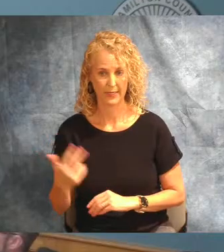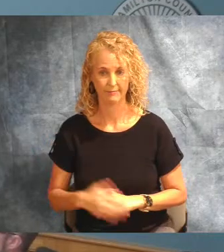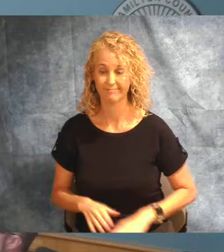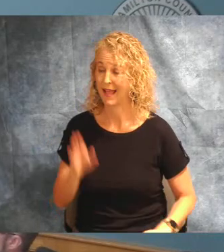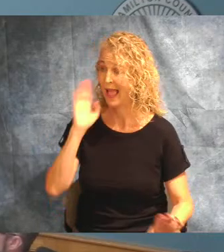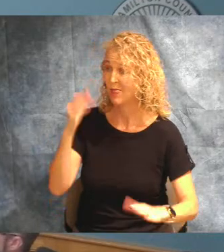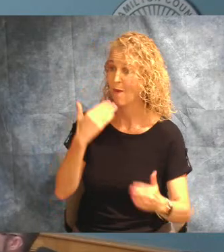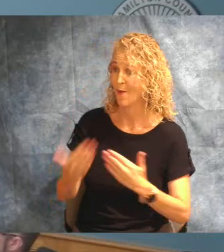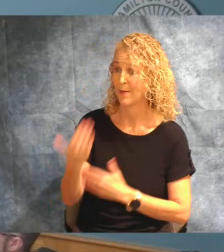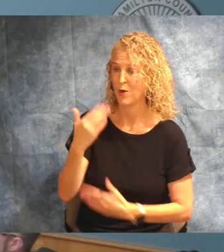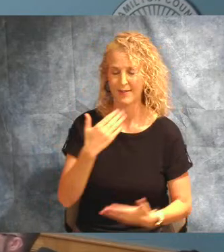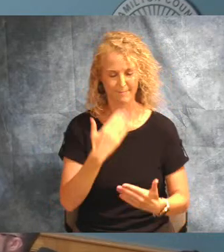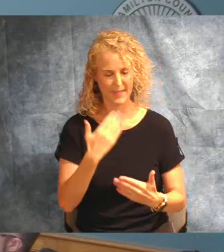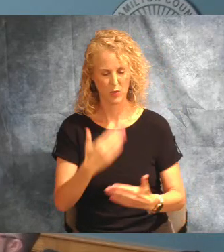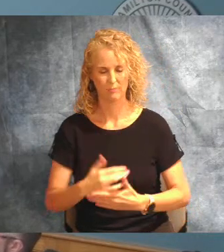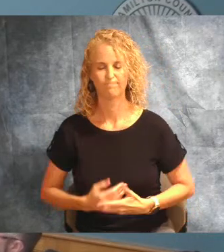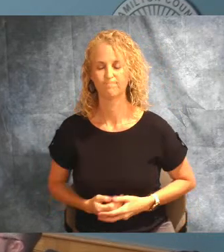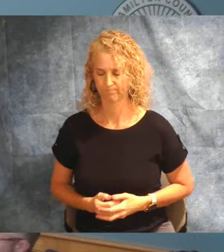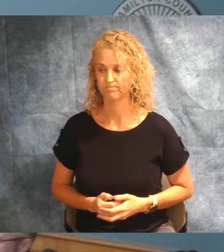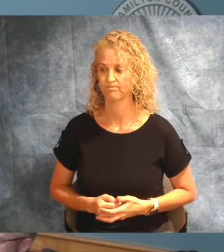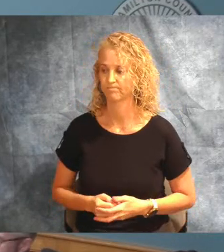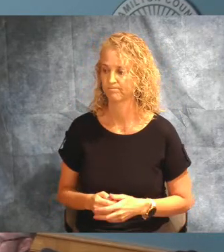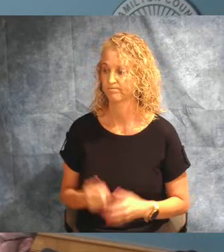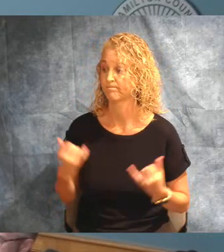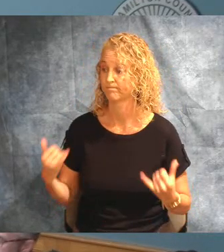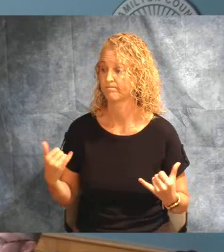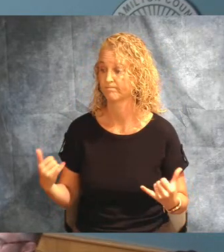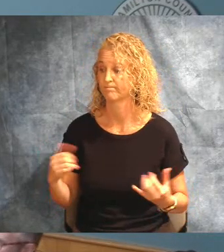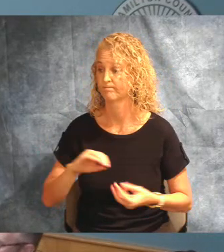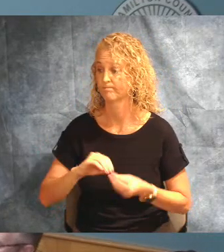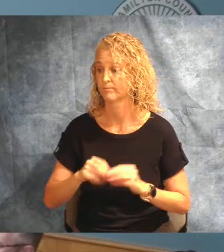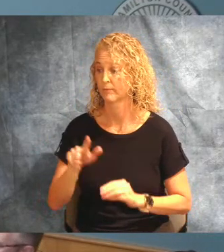Thank you, Commissioners. Appreciate it. item number three is a resolution authorizing a